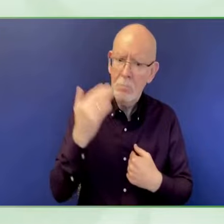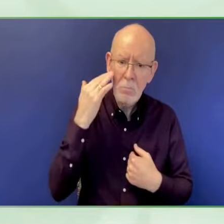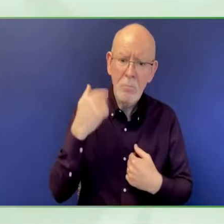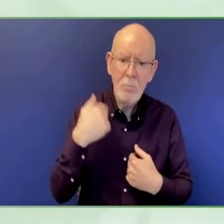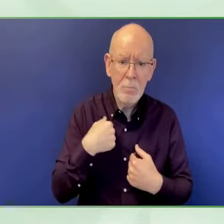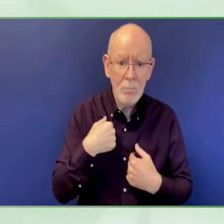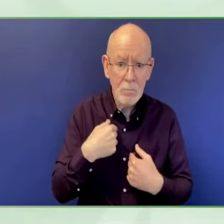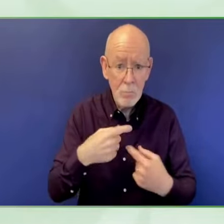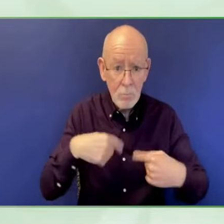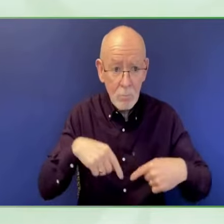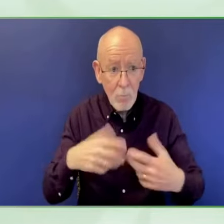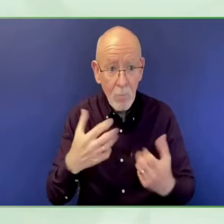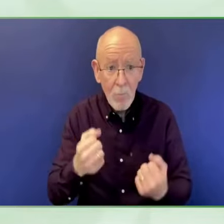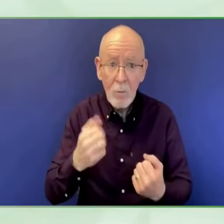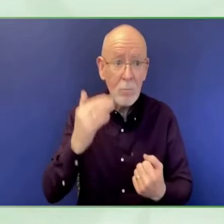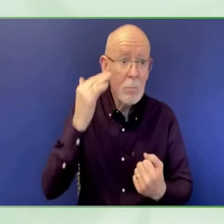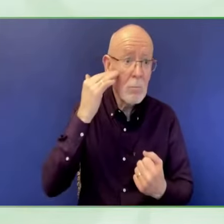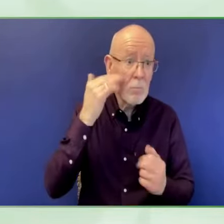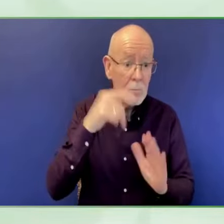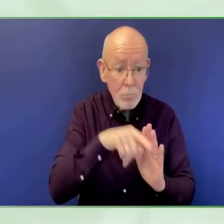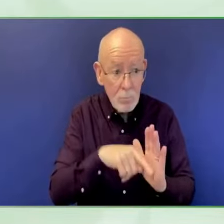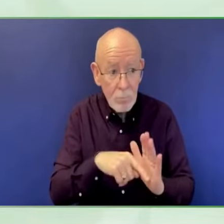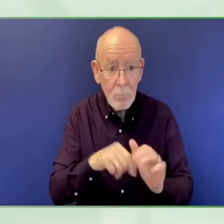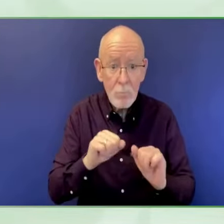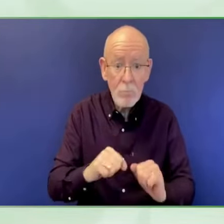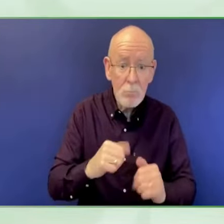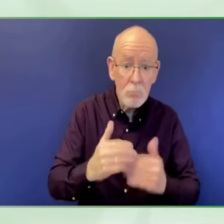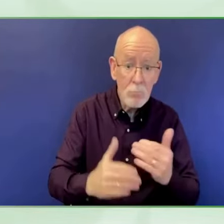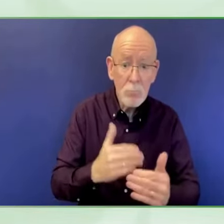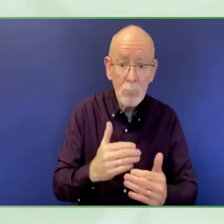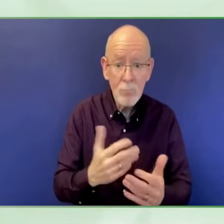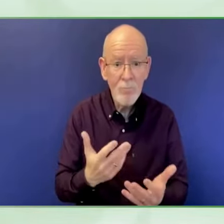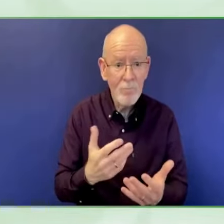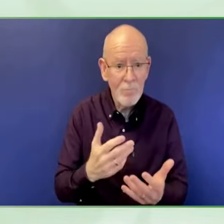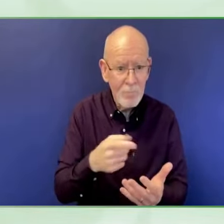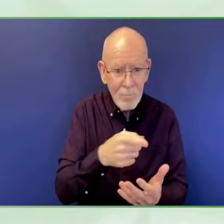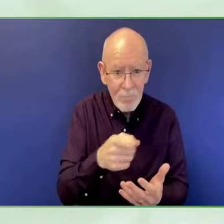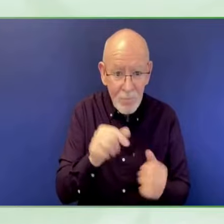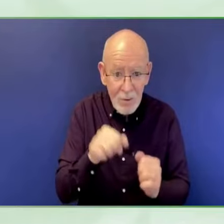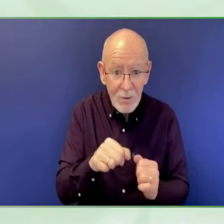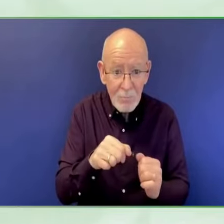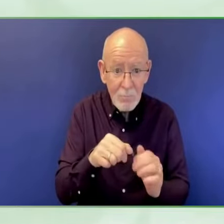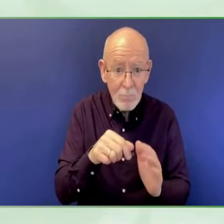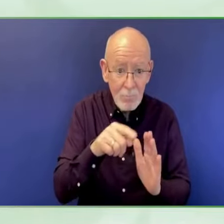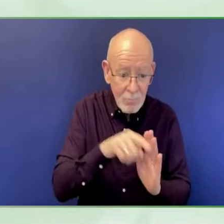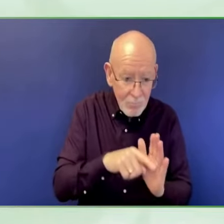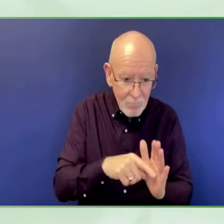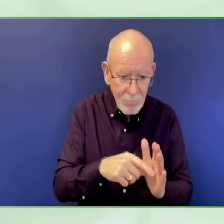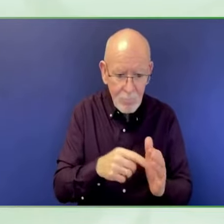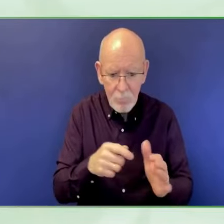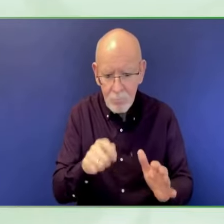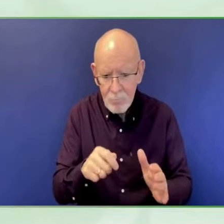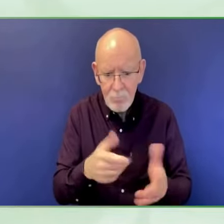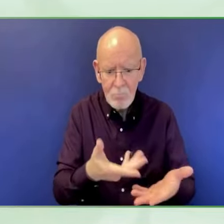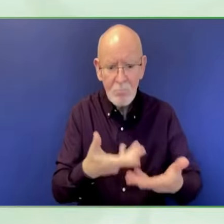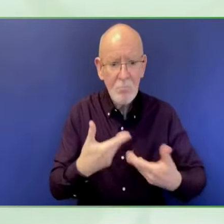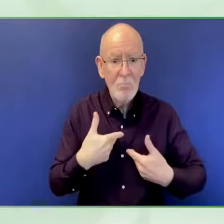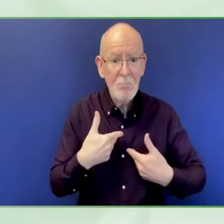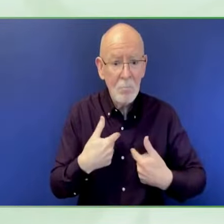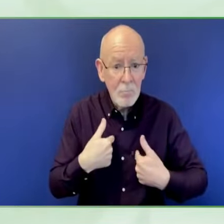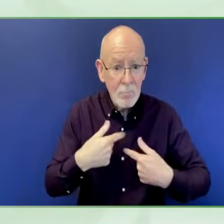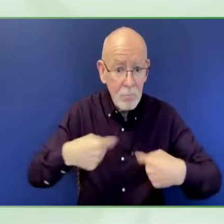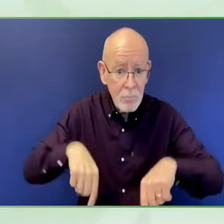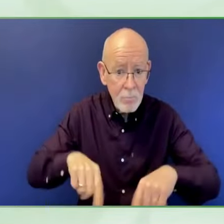Is there support, services, individual support services?